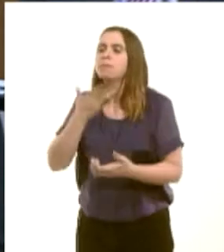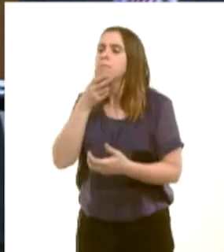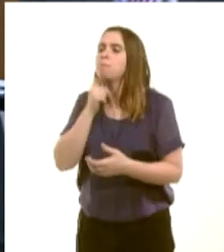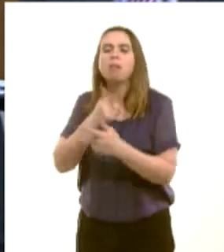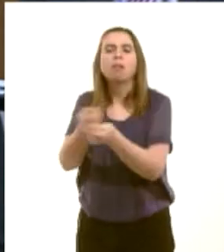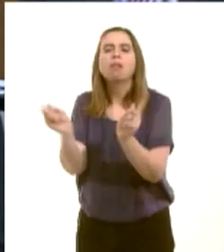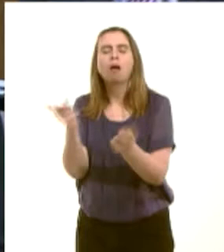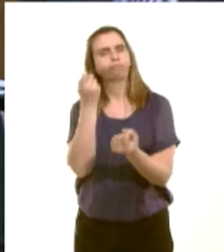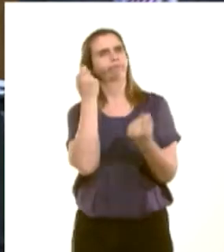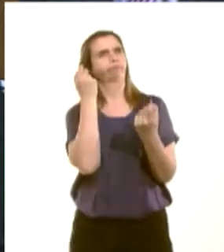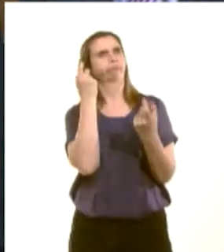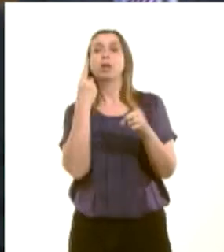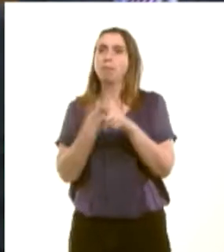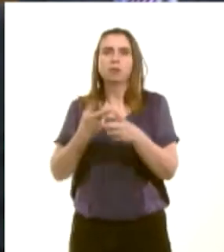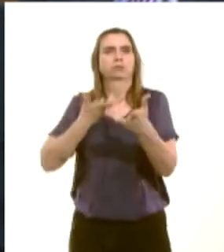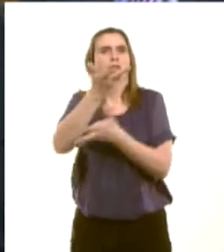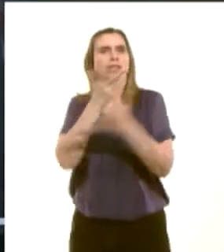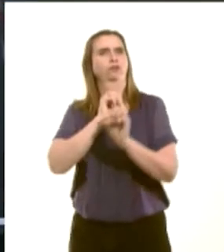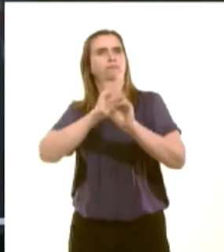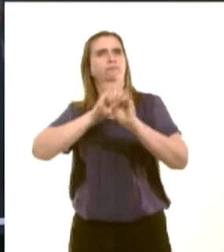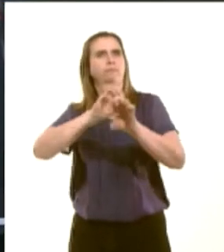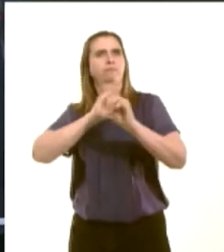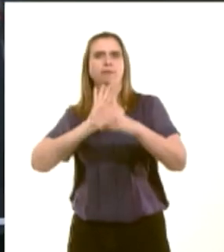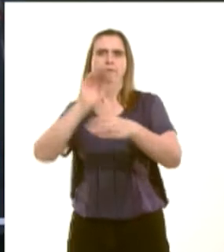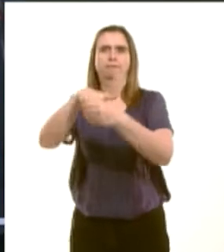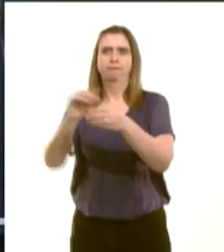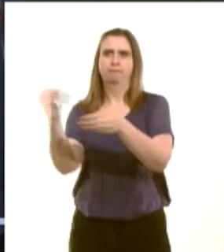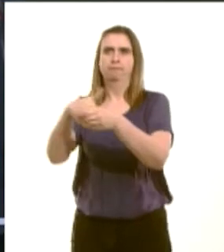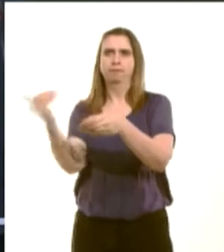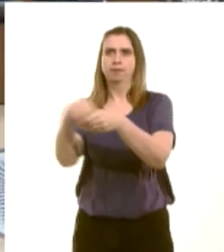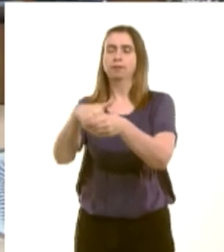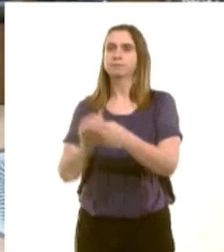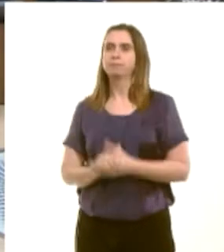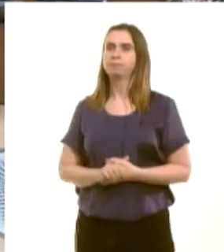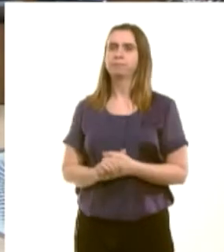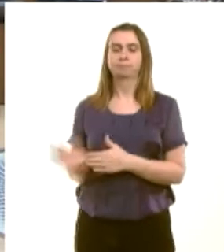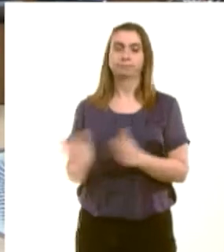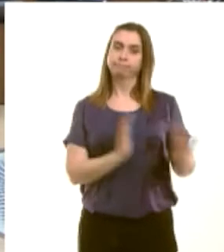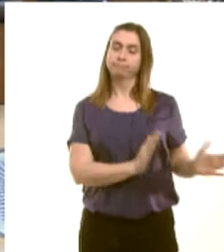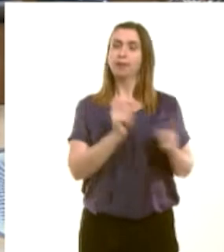in consultation before decisions are taken. Y Llywydd / The Presiding Officer: We now move to the leader of Plaid Cymru, Leanne Wood.